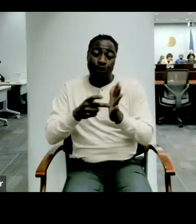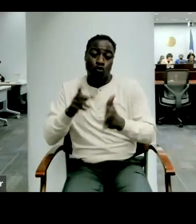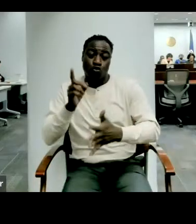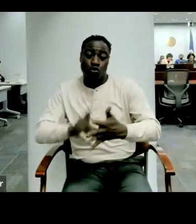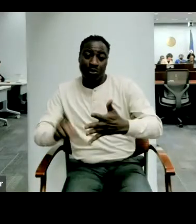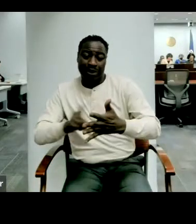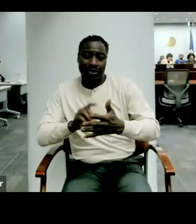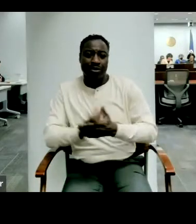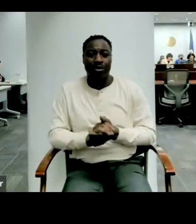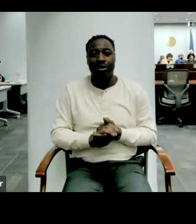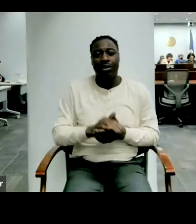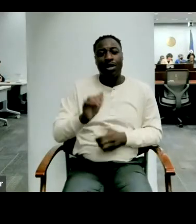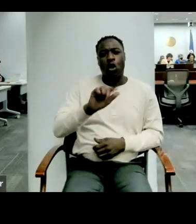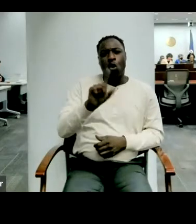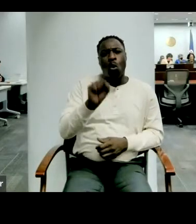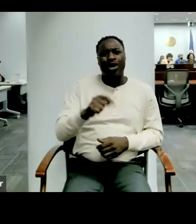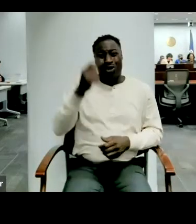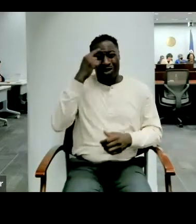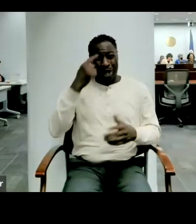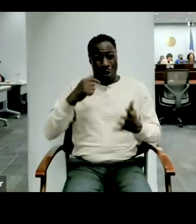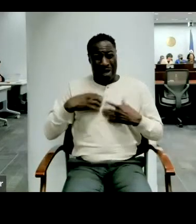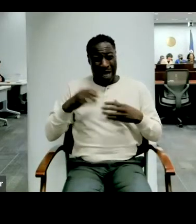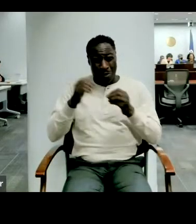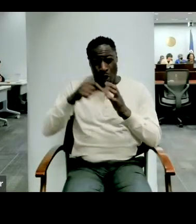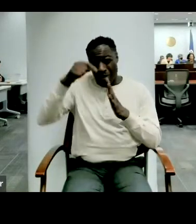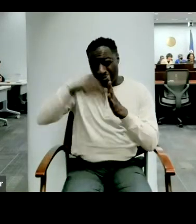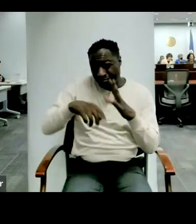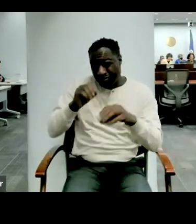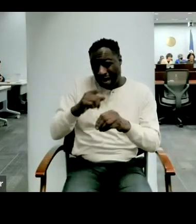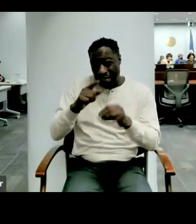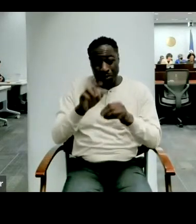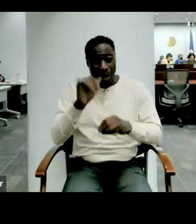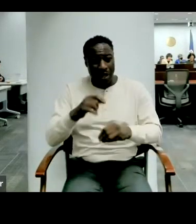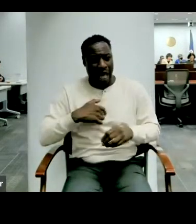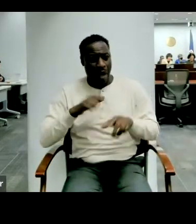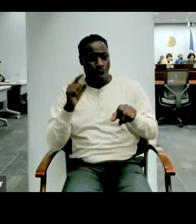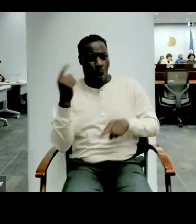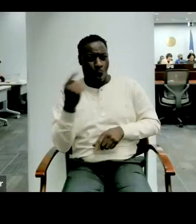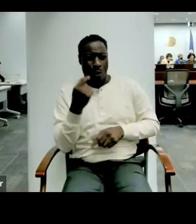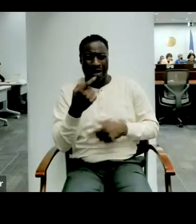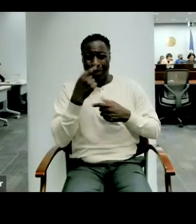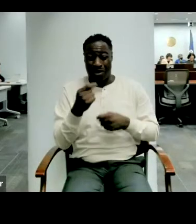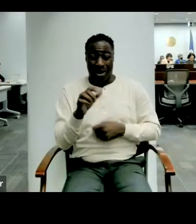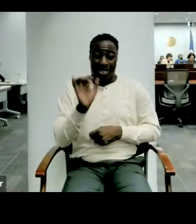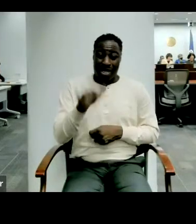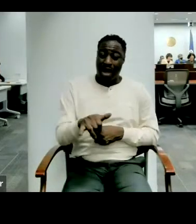Do you think we need more guidance on that, I'm always interested in when is that a